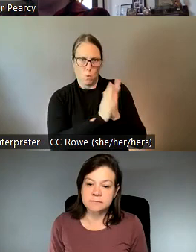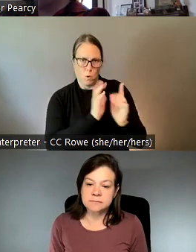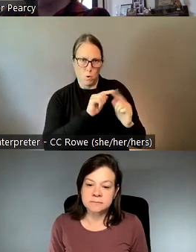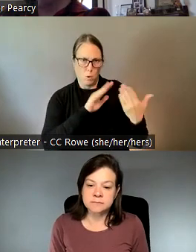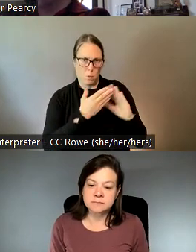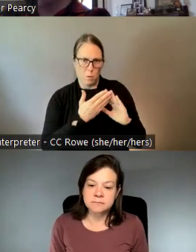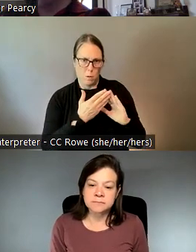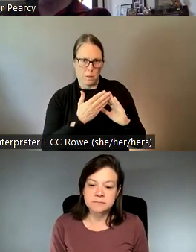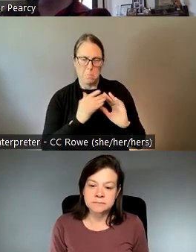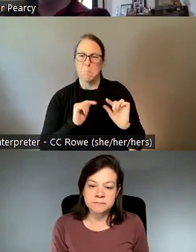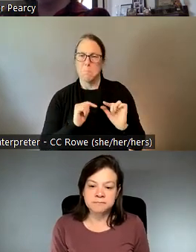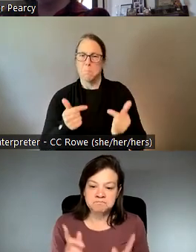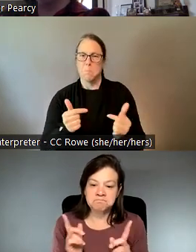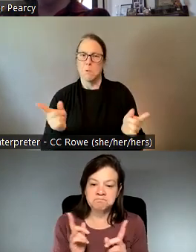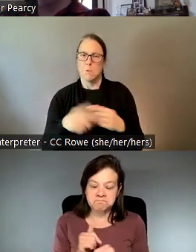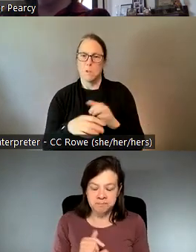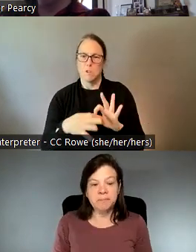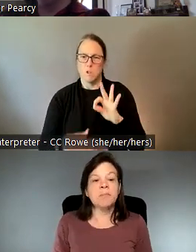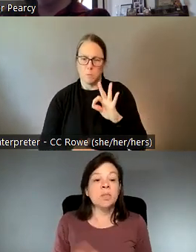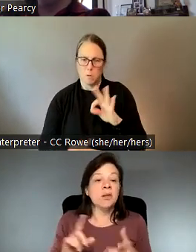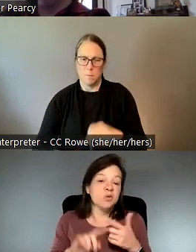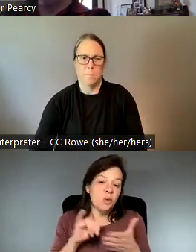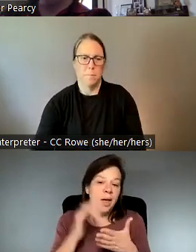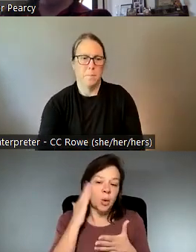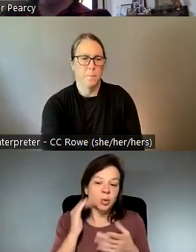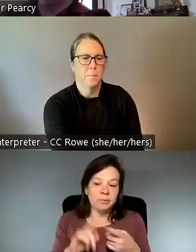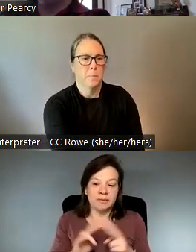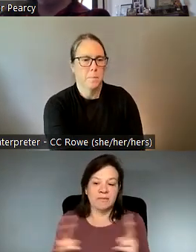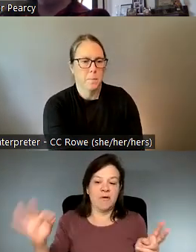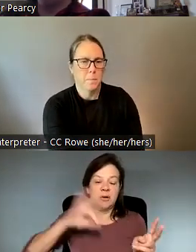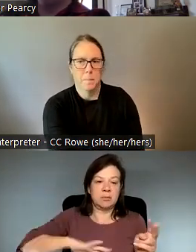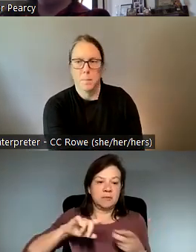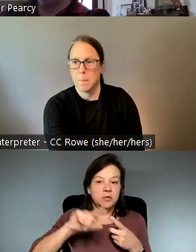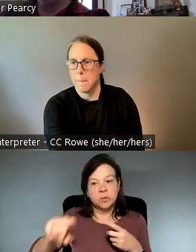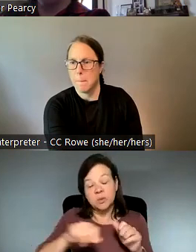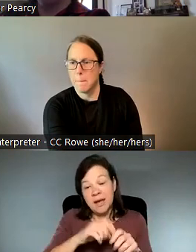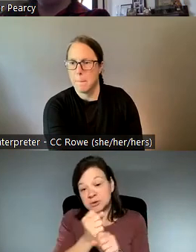So that will be really helpful for you as you make your documents.